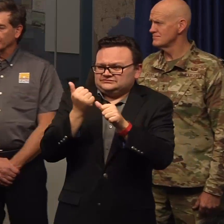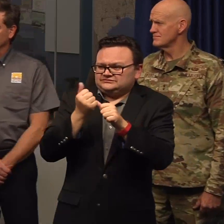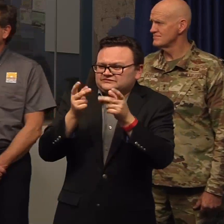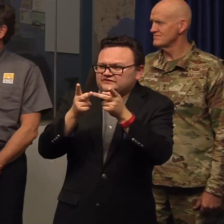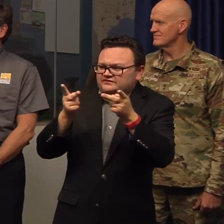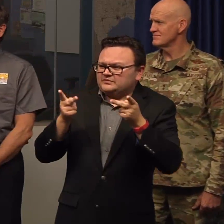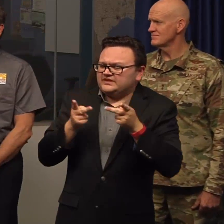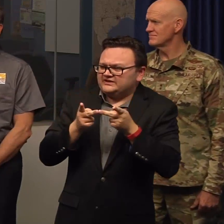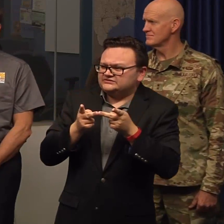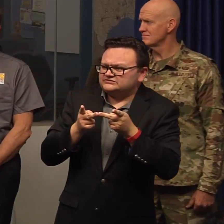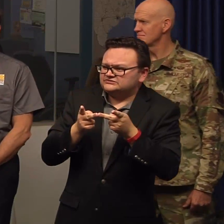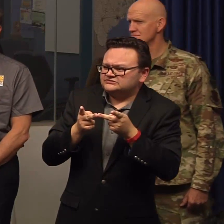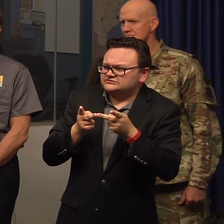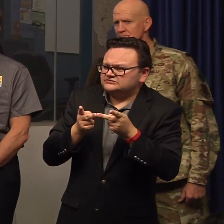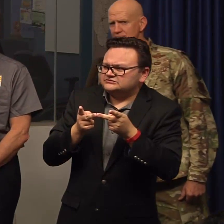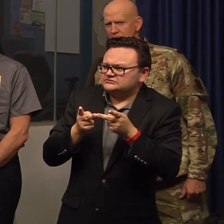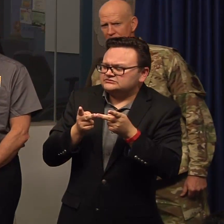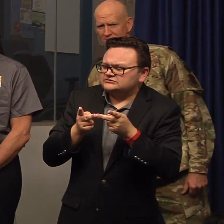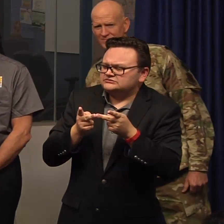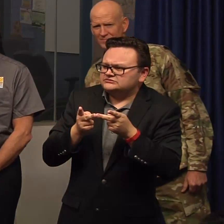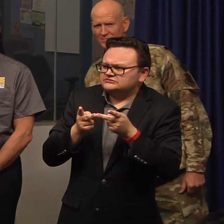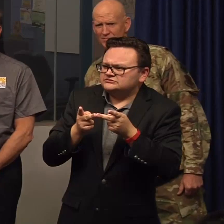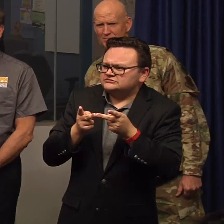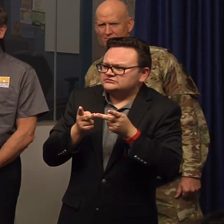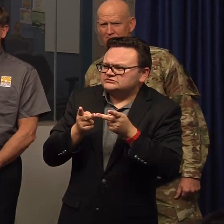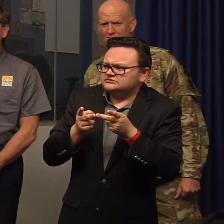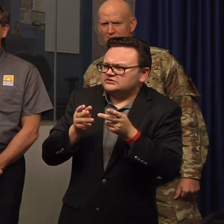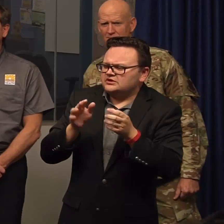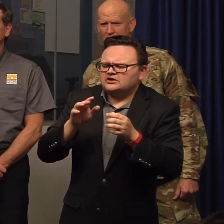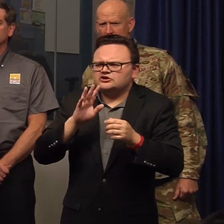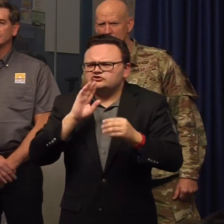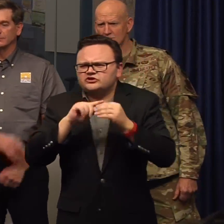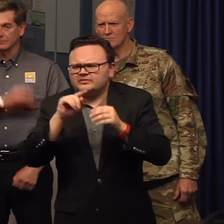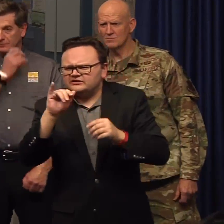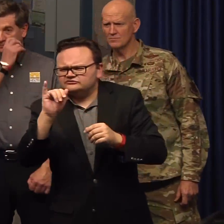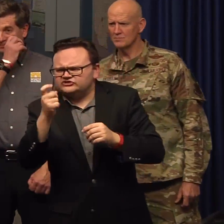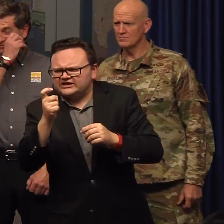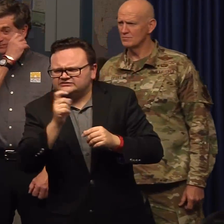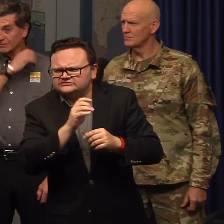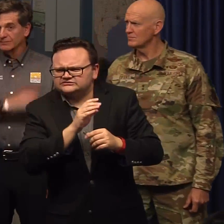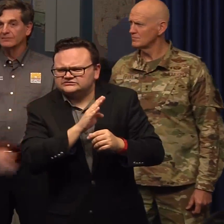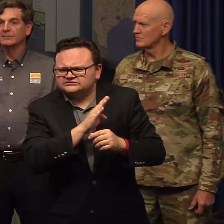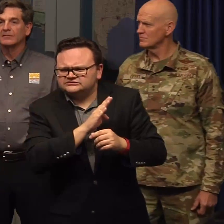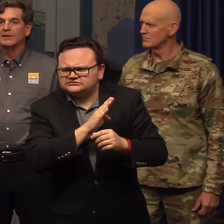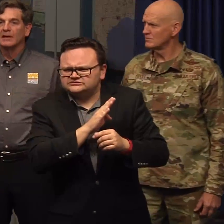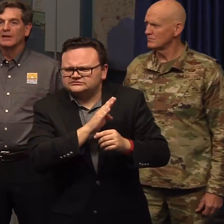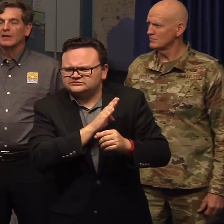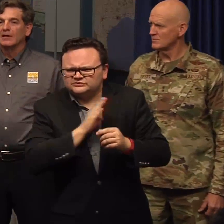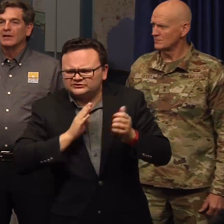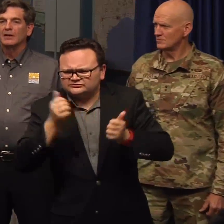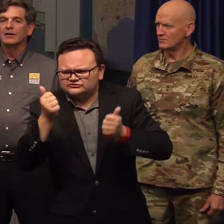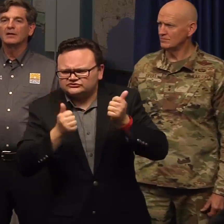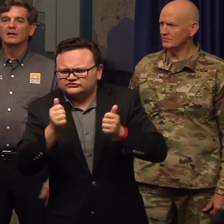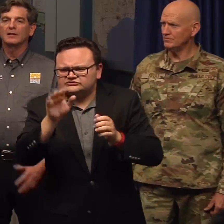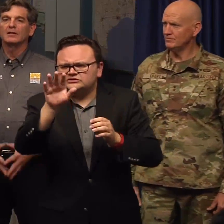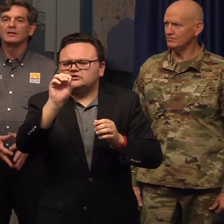DO THE BEST WE CAN FOR THE PEOPLE OF FLORIDA . WHAT ABOUT THE ASSISTED LIVING FACILITY WHERE THE 3 PEOPLE HAVE TESTED POSITIVE.